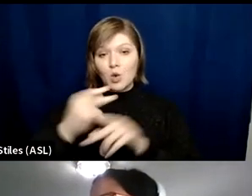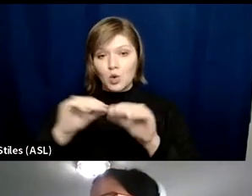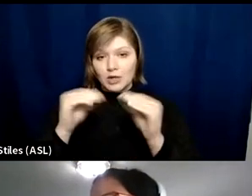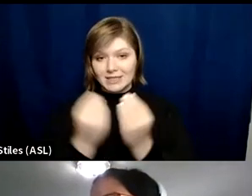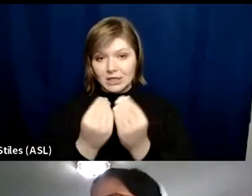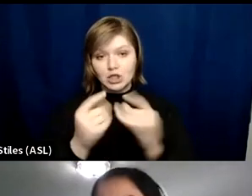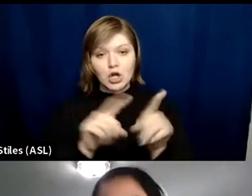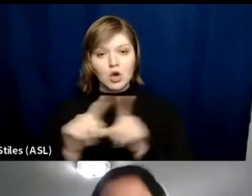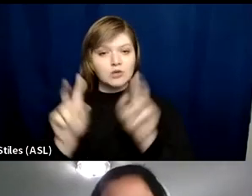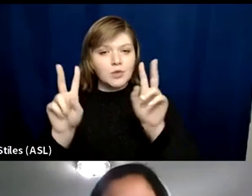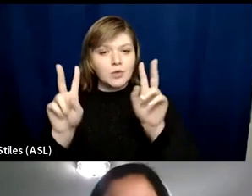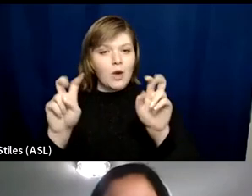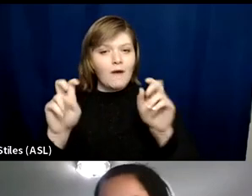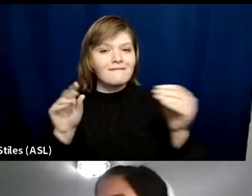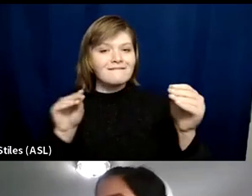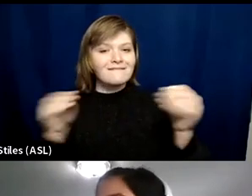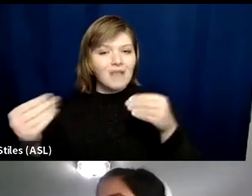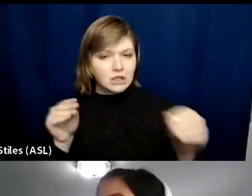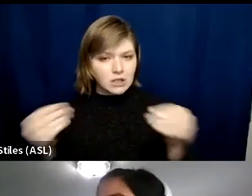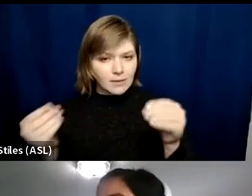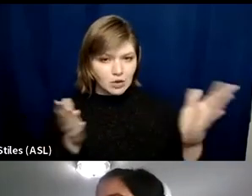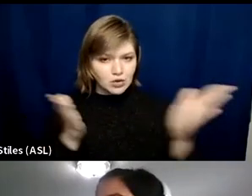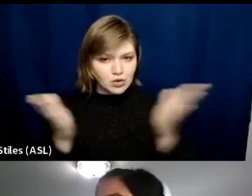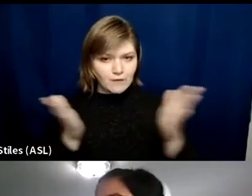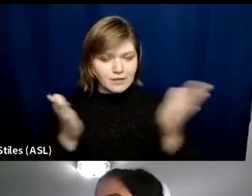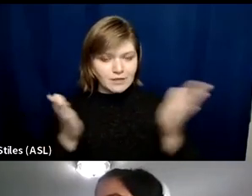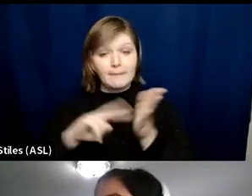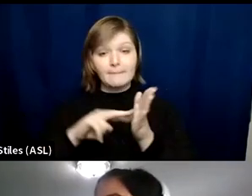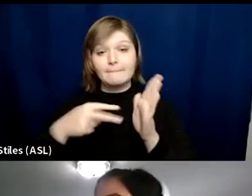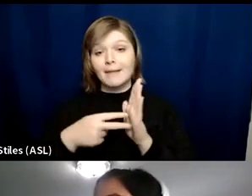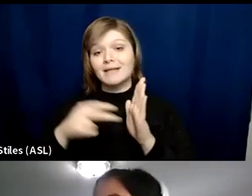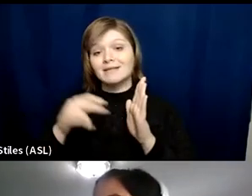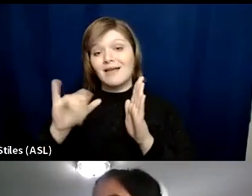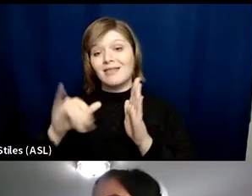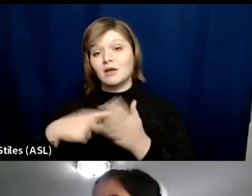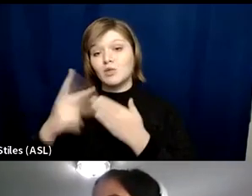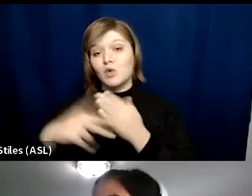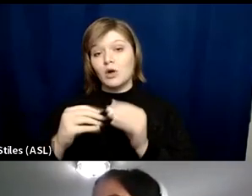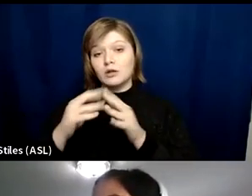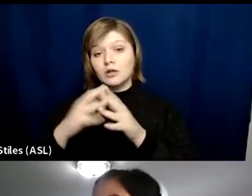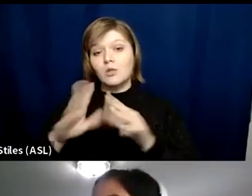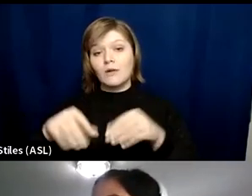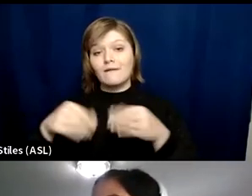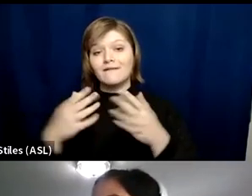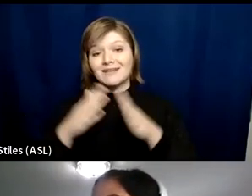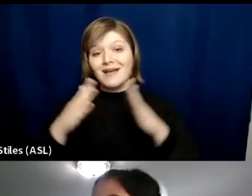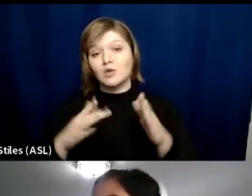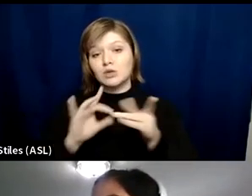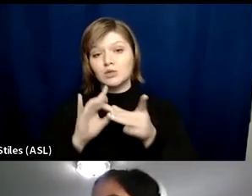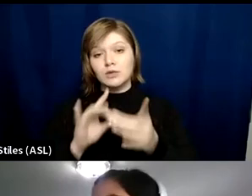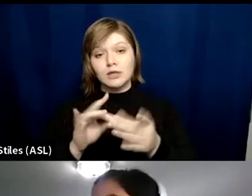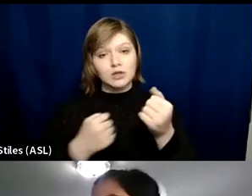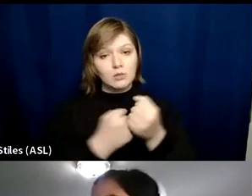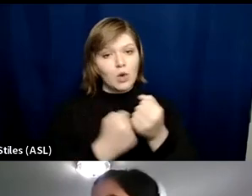Possible funding sources. These are great. Making inventory and trying to connect all of us.